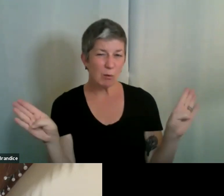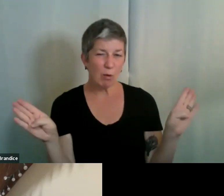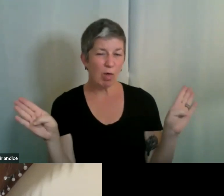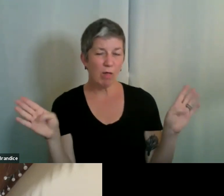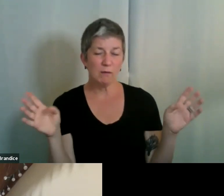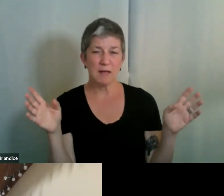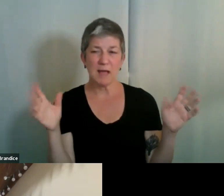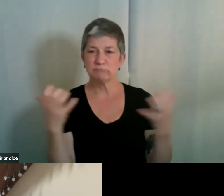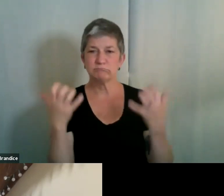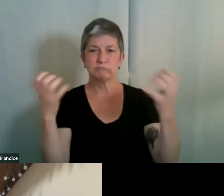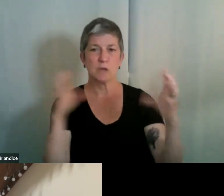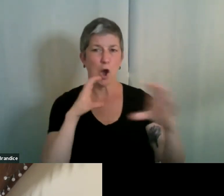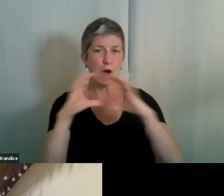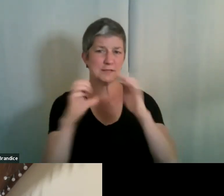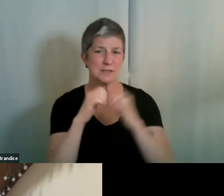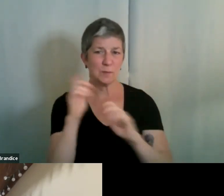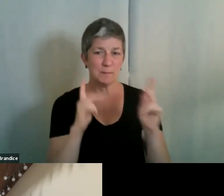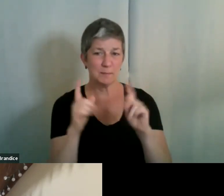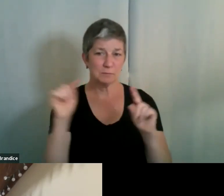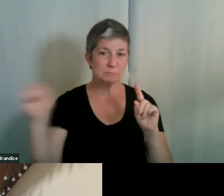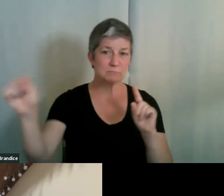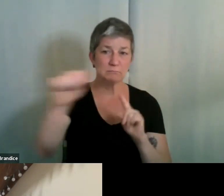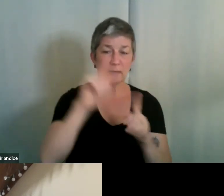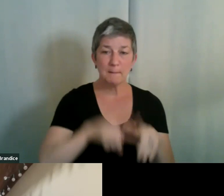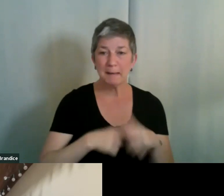conversations with people so they can begin to learn about